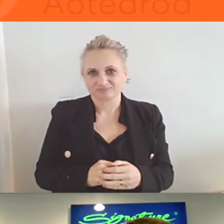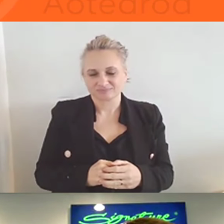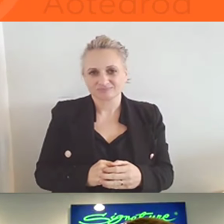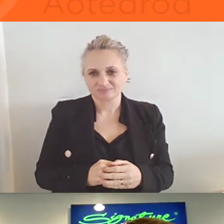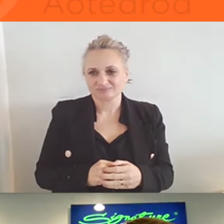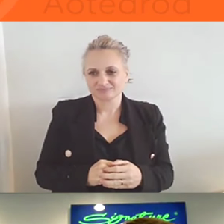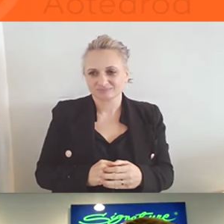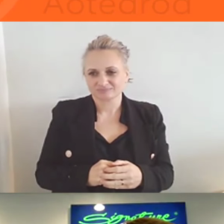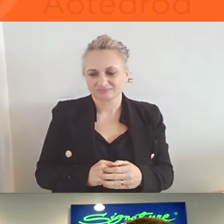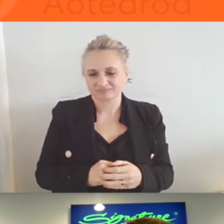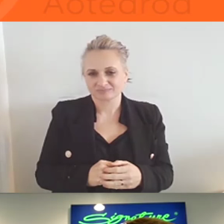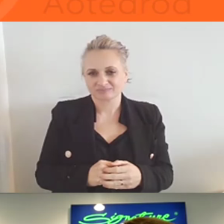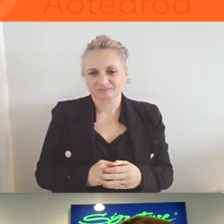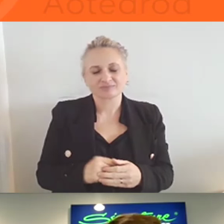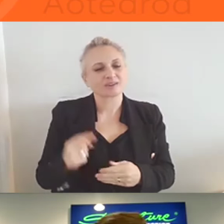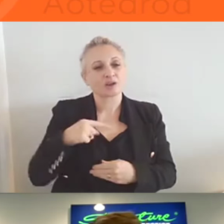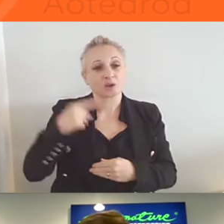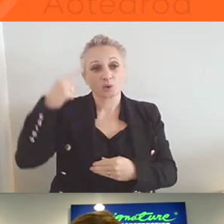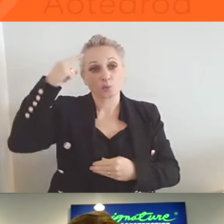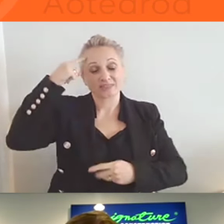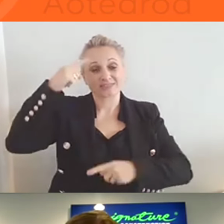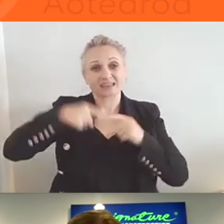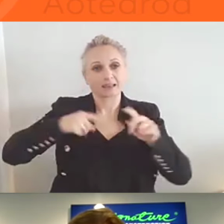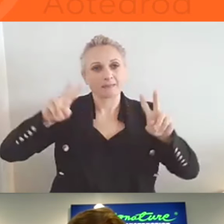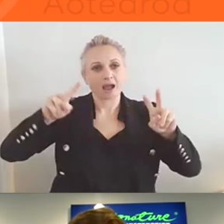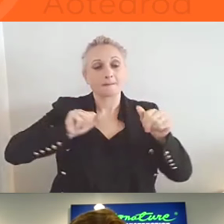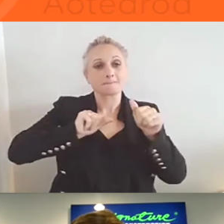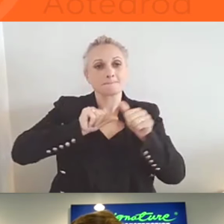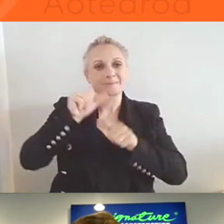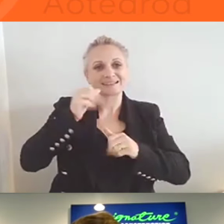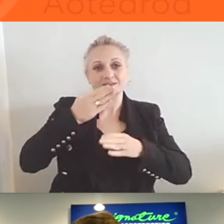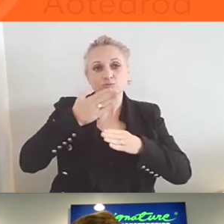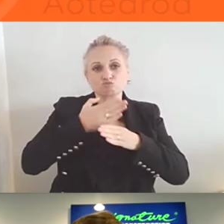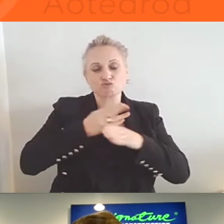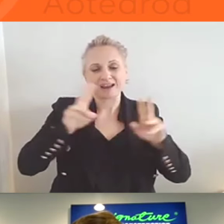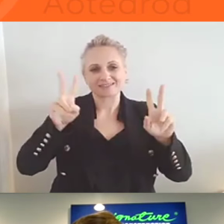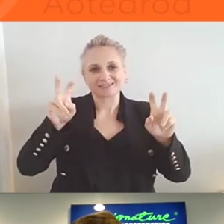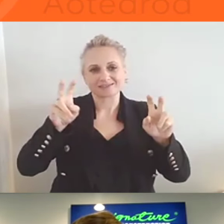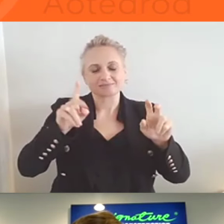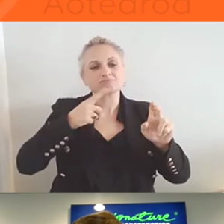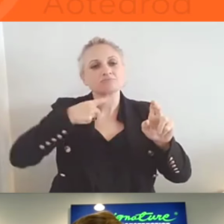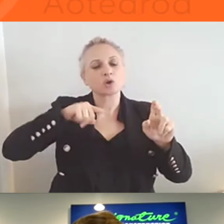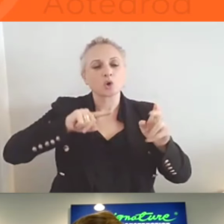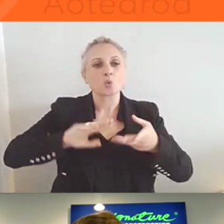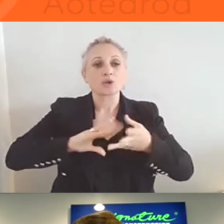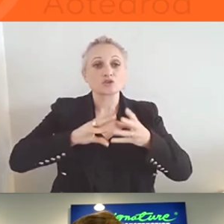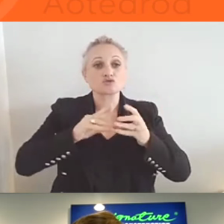best practice approach we try and actually design, or we try and create a framework that works for 99.9. So there's never going to